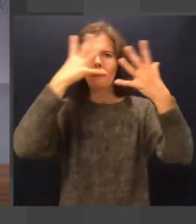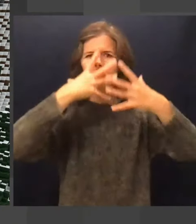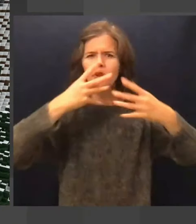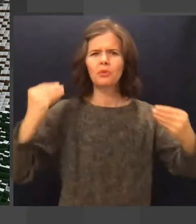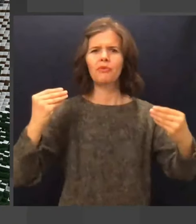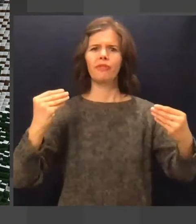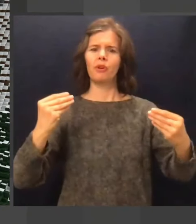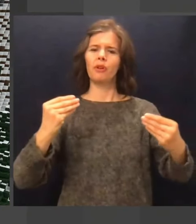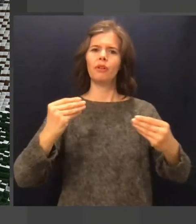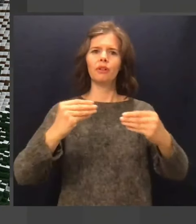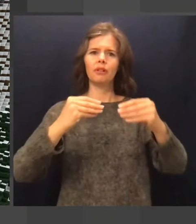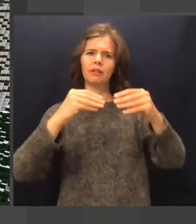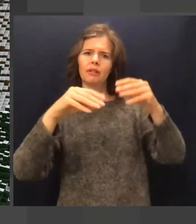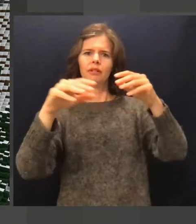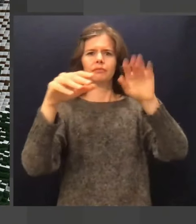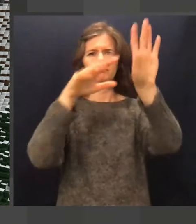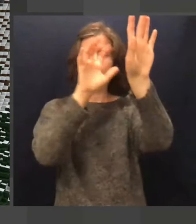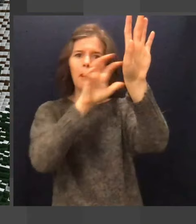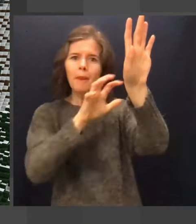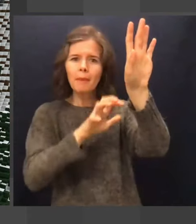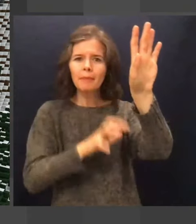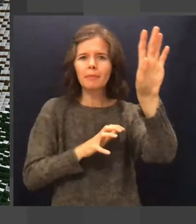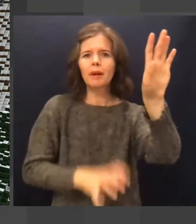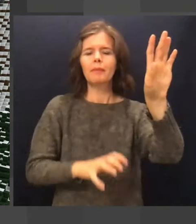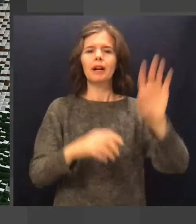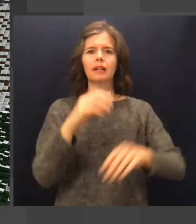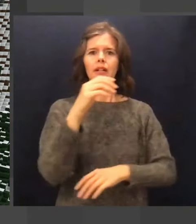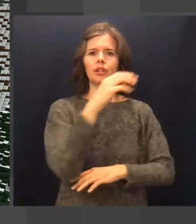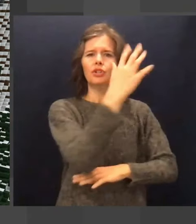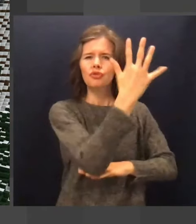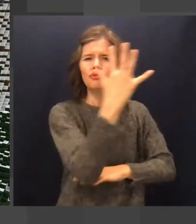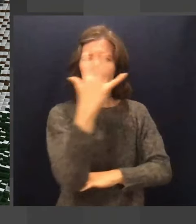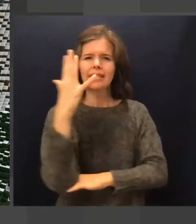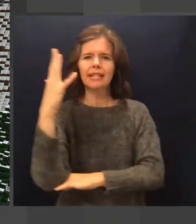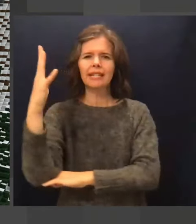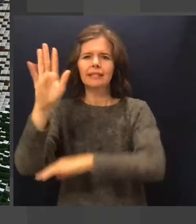HEIGHT DEPENDENT GENERATION. THAT MEANS THINGS LIKE TREE